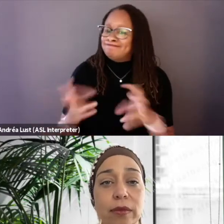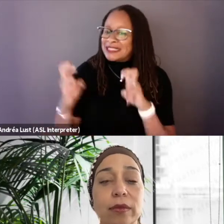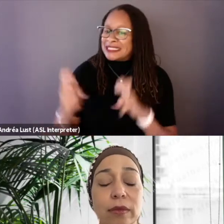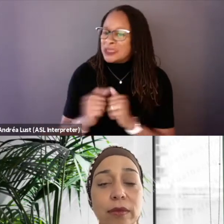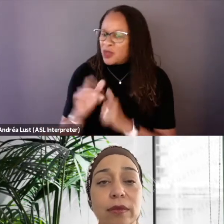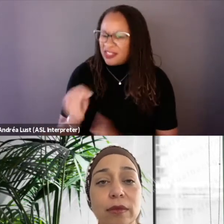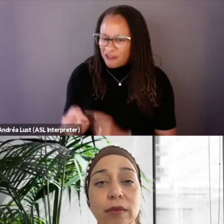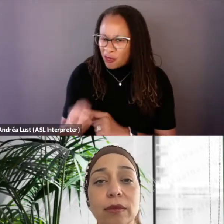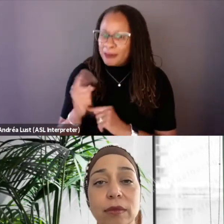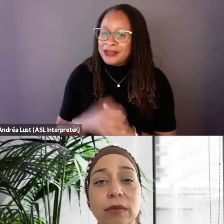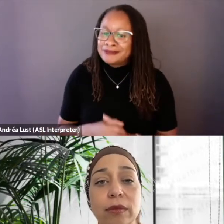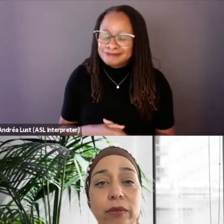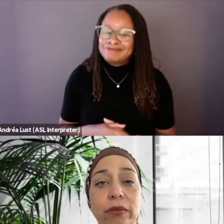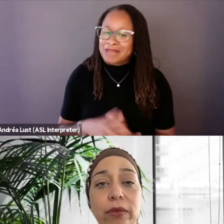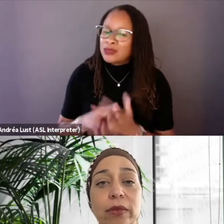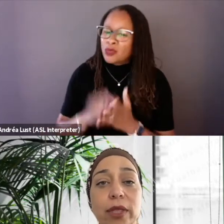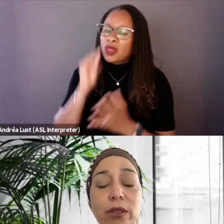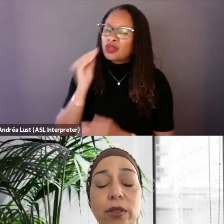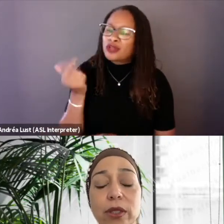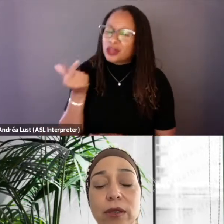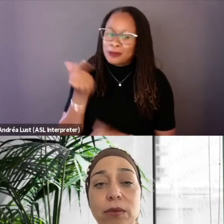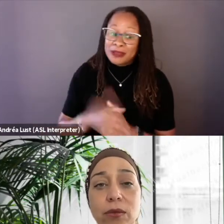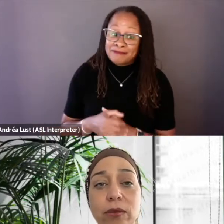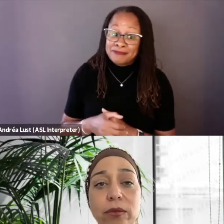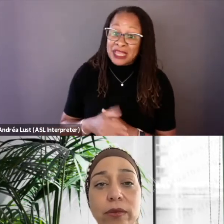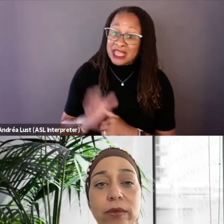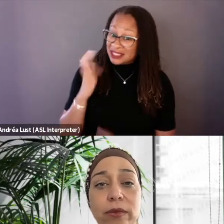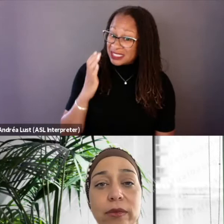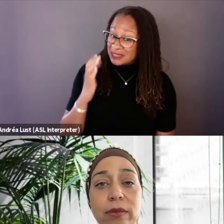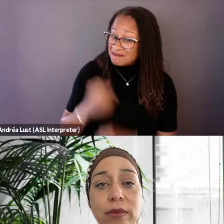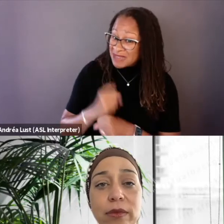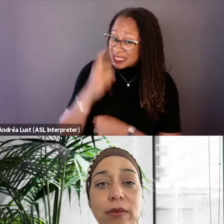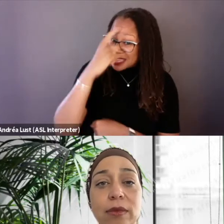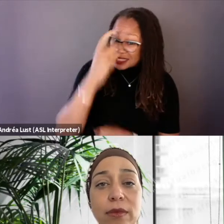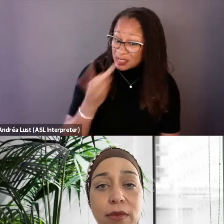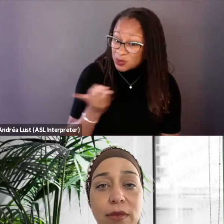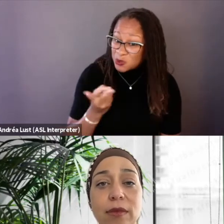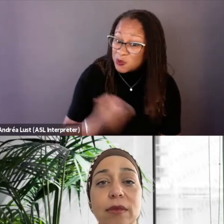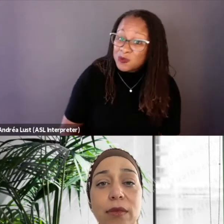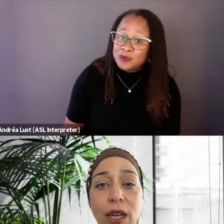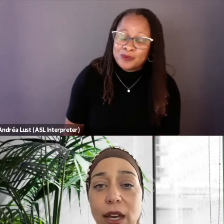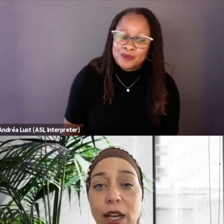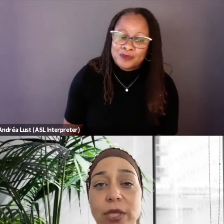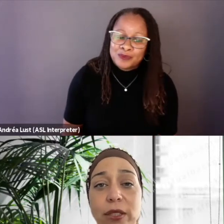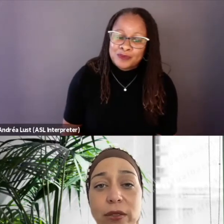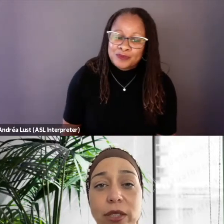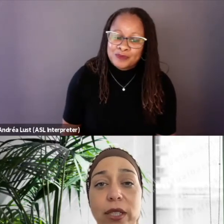and learn a little bit, I don't know. Does that sound, does that make sense to either of you? Yeah, absolutely.